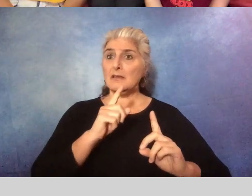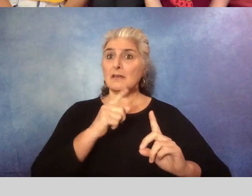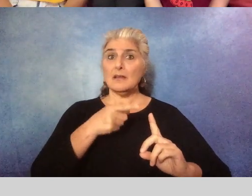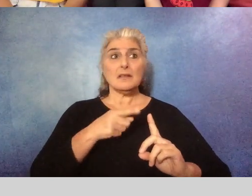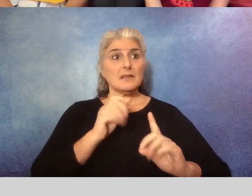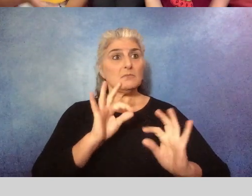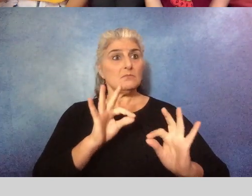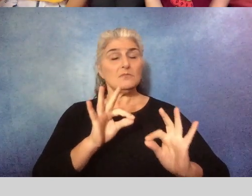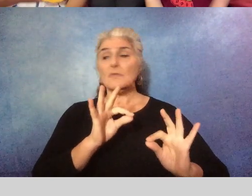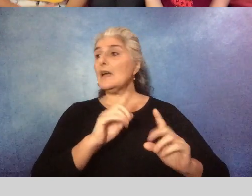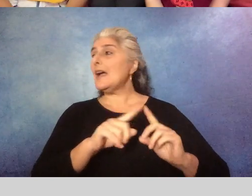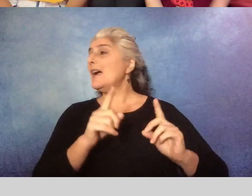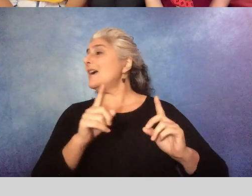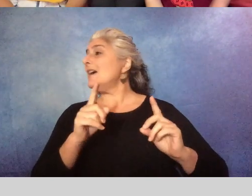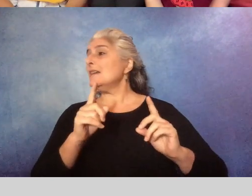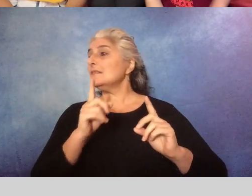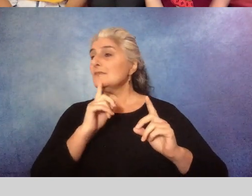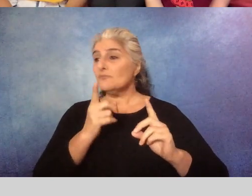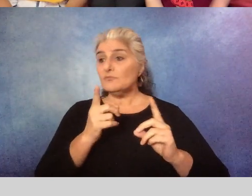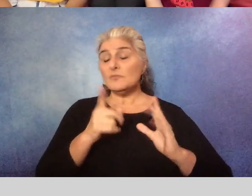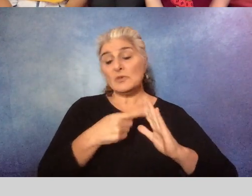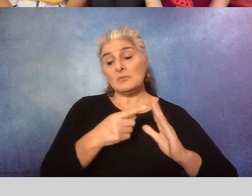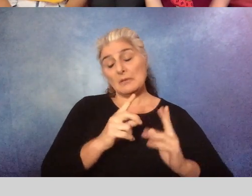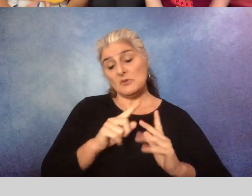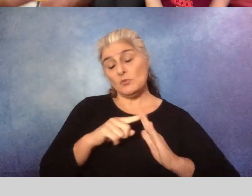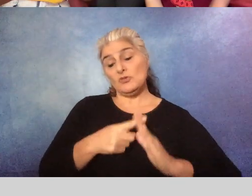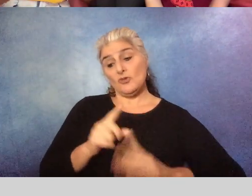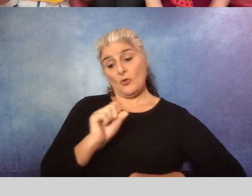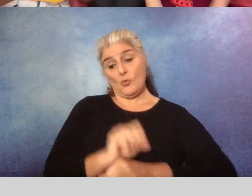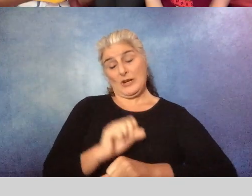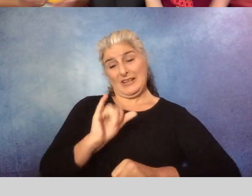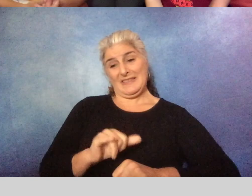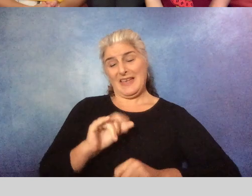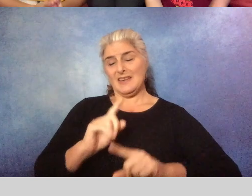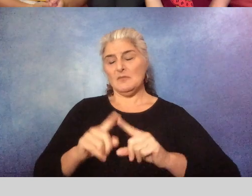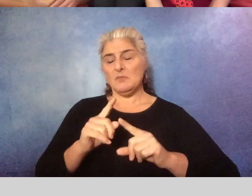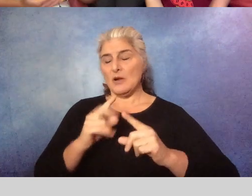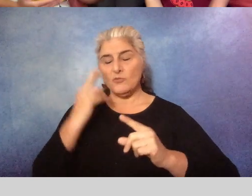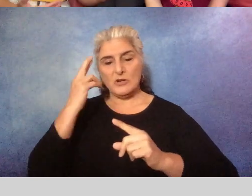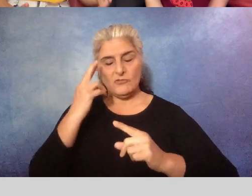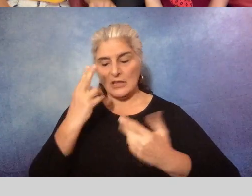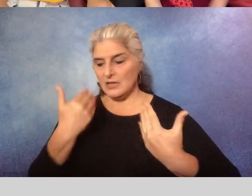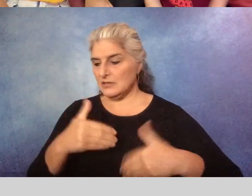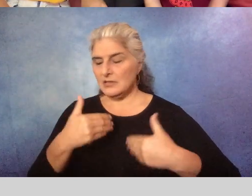but because we didn't research and smooth things out between us.